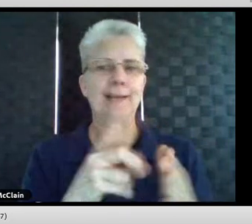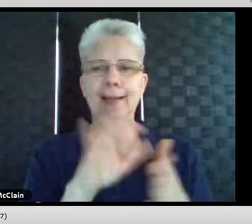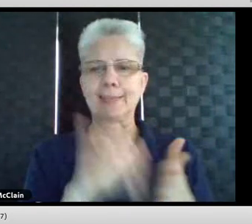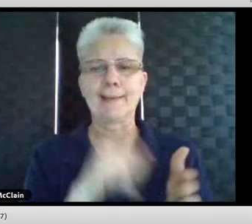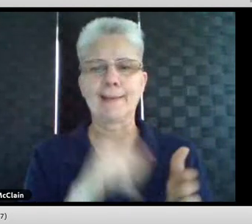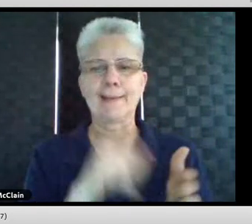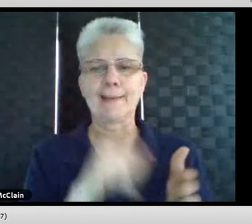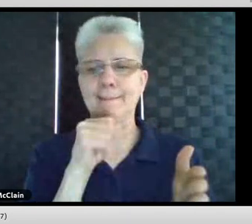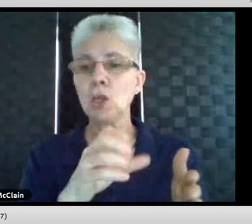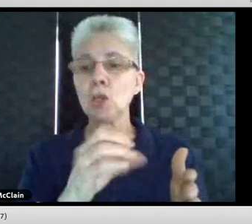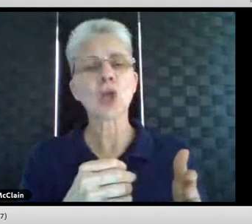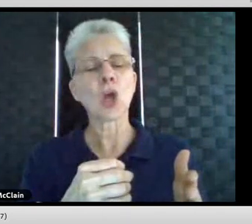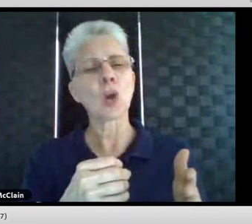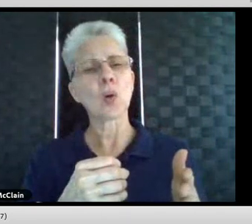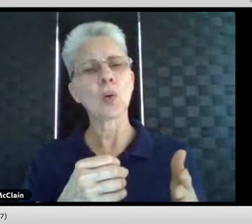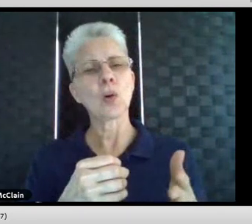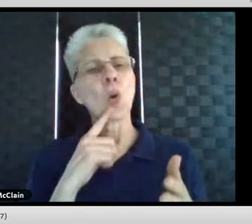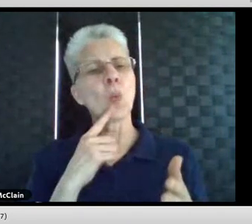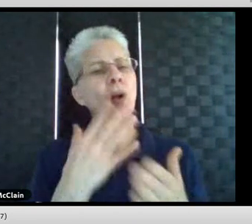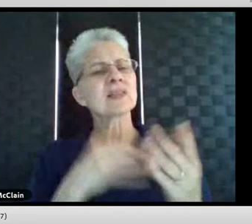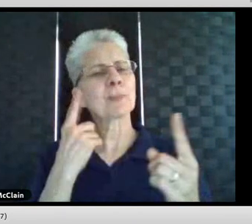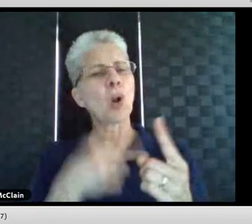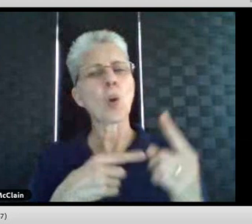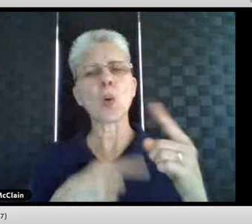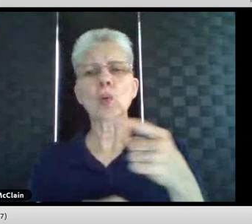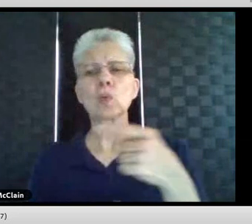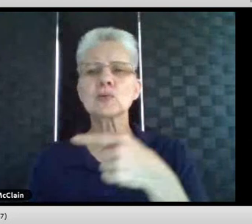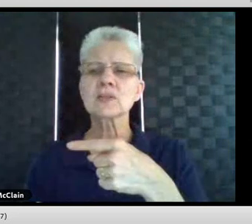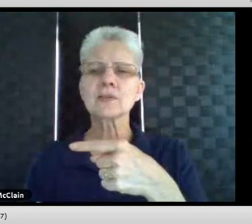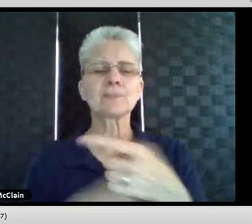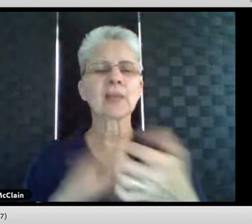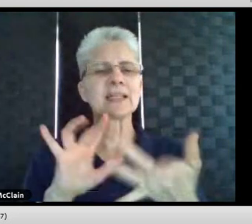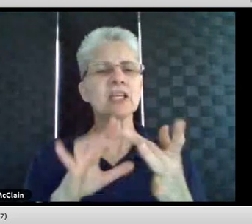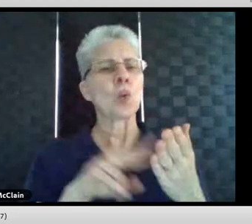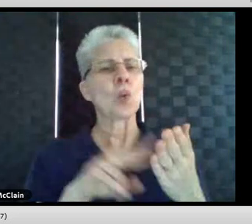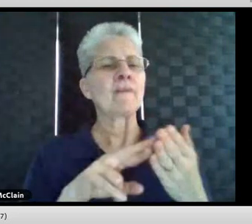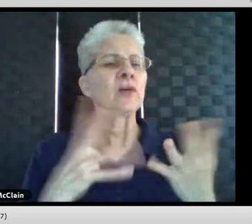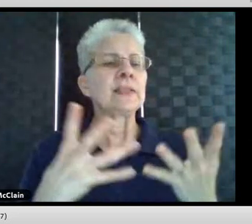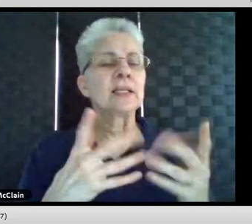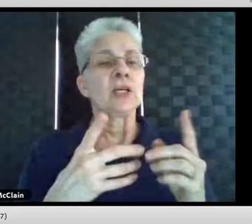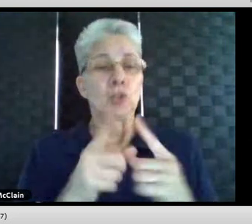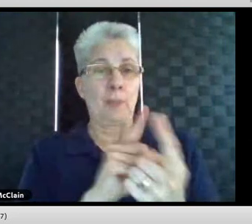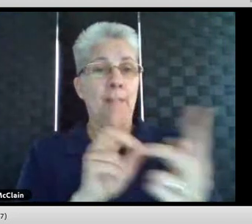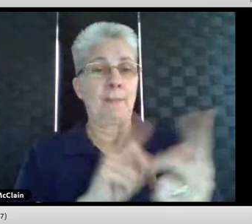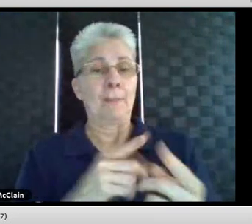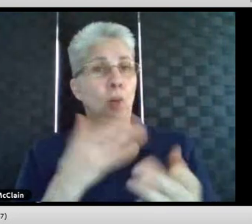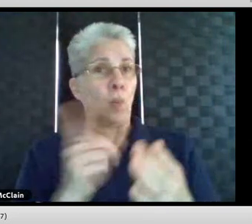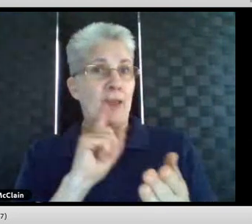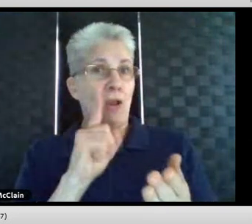So what are some of the goals of digital reference? You know, to meet people where they are, right? We talked about that